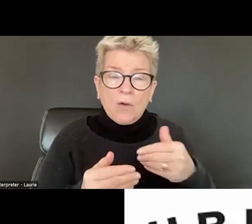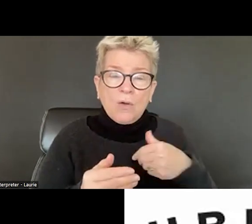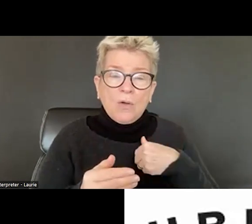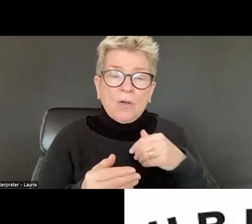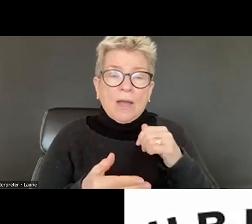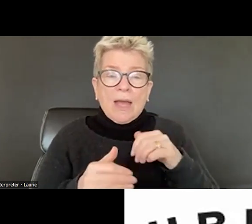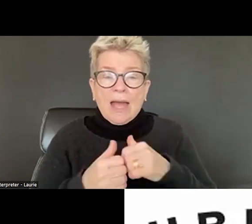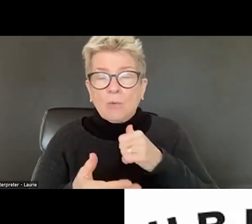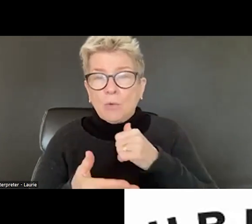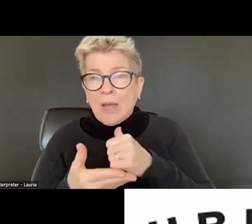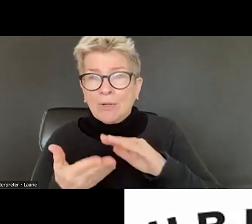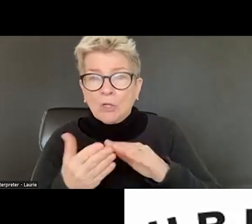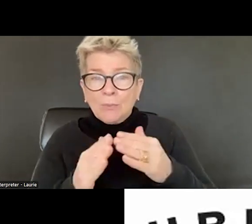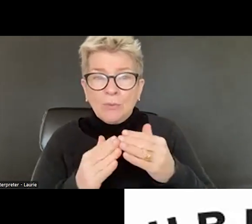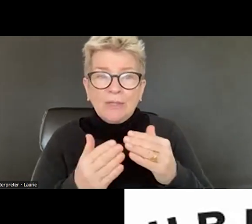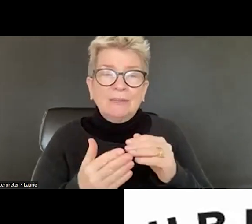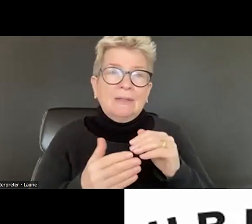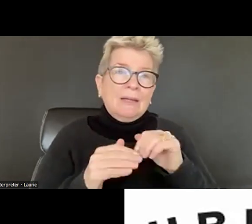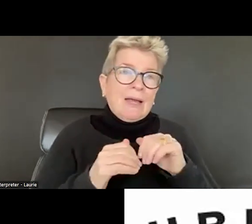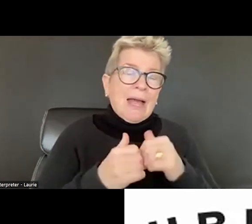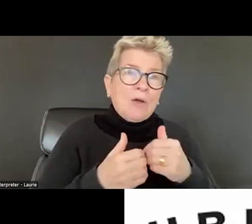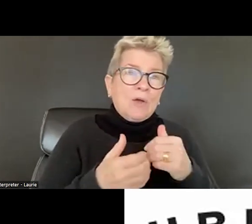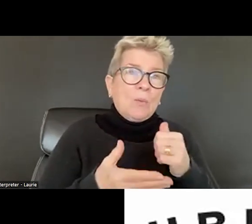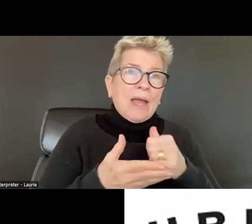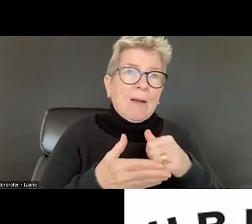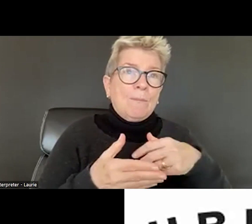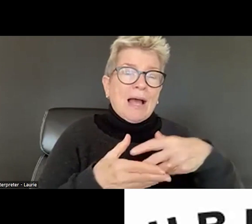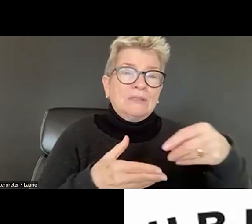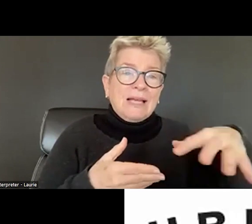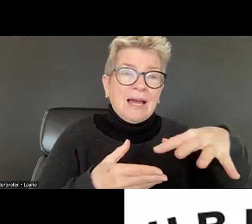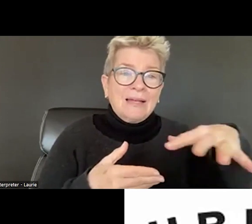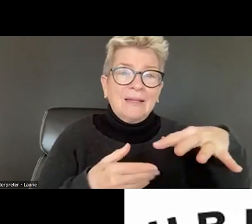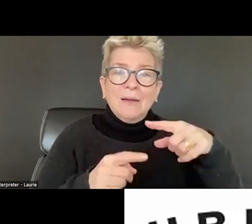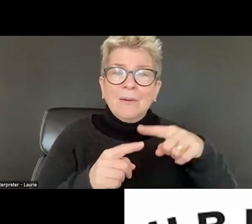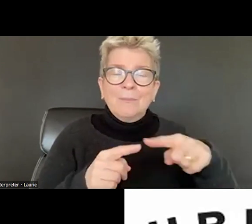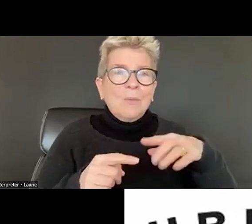and how can we bring it you know outside but we haven't actually done it in our own homes so